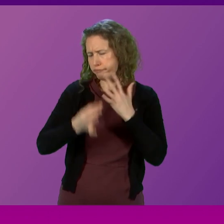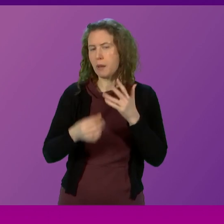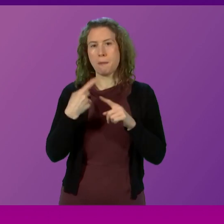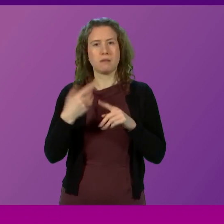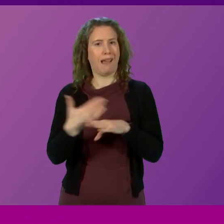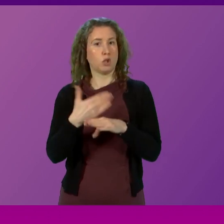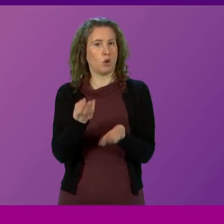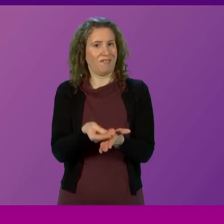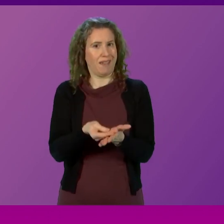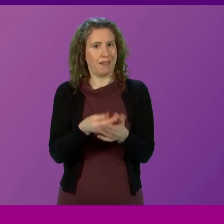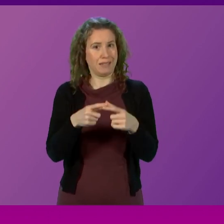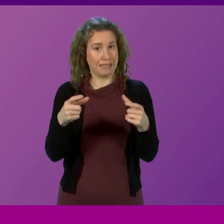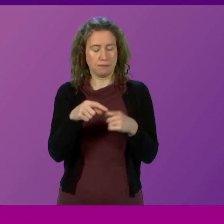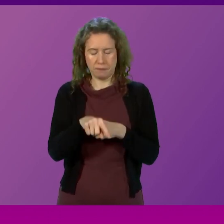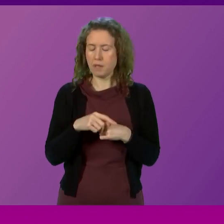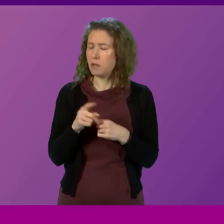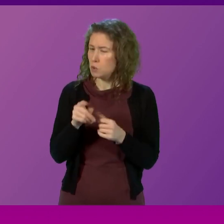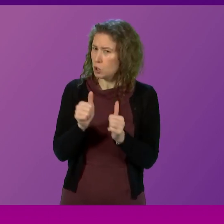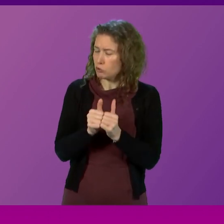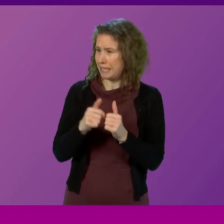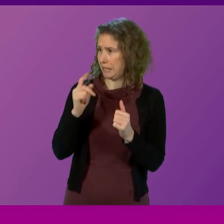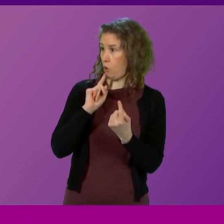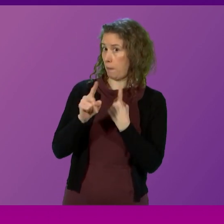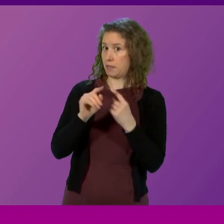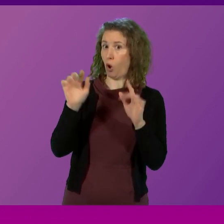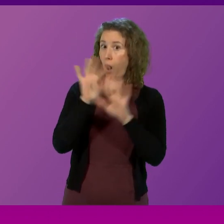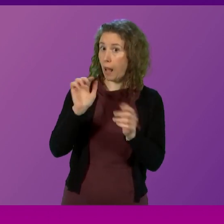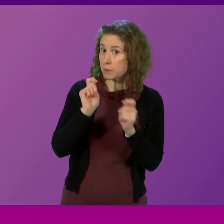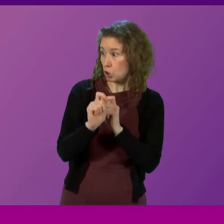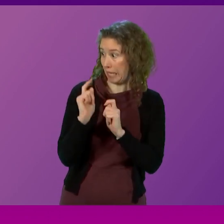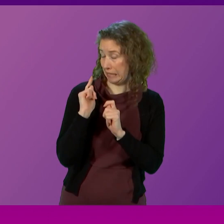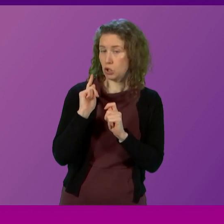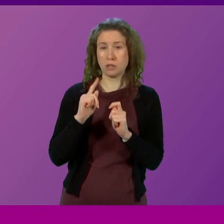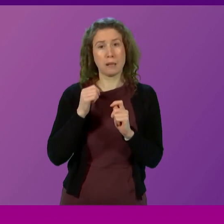the First Minister agree that making bus and rail usage more